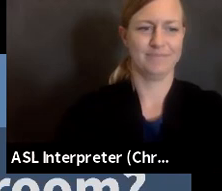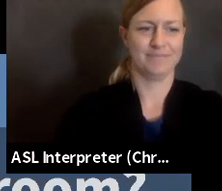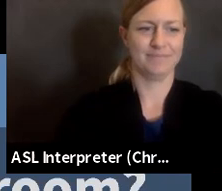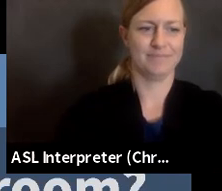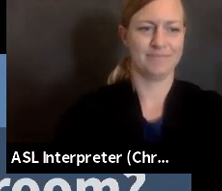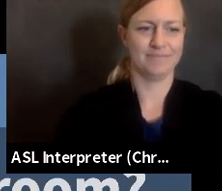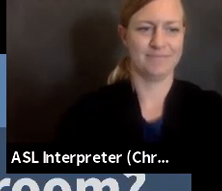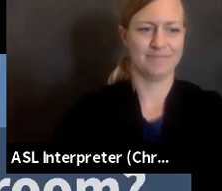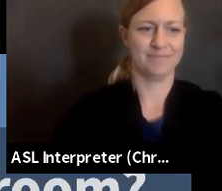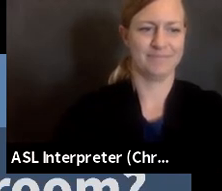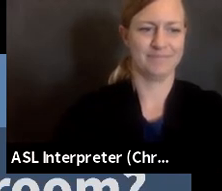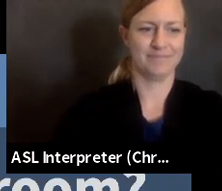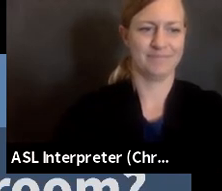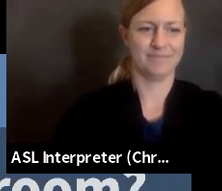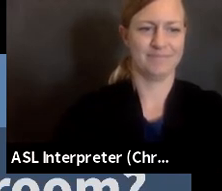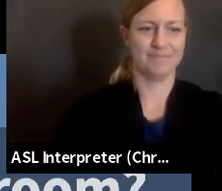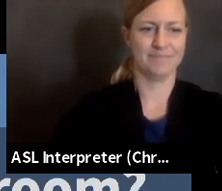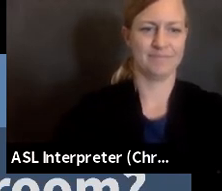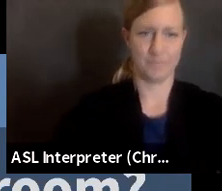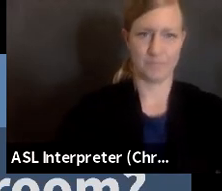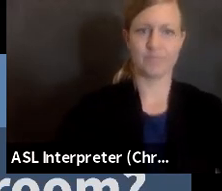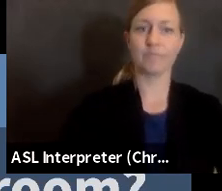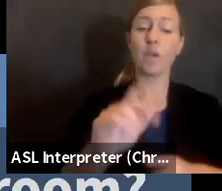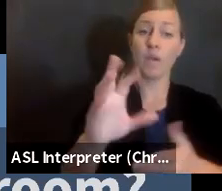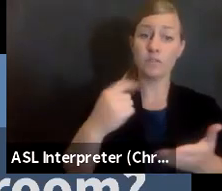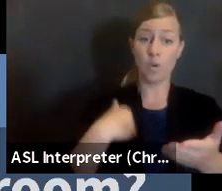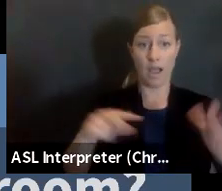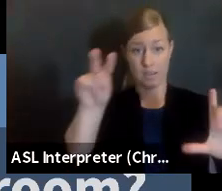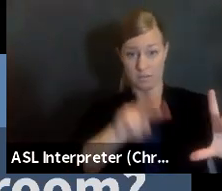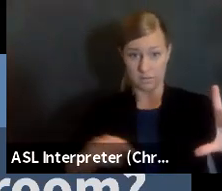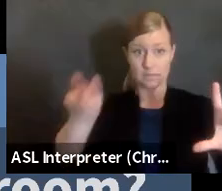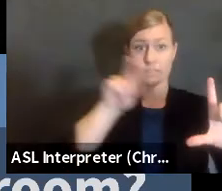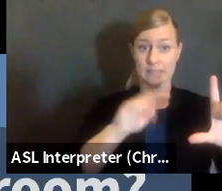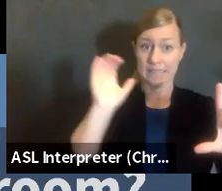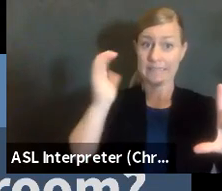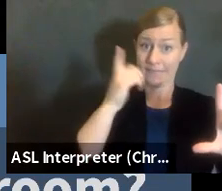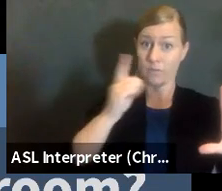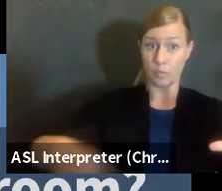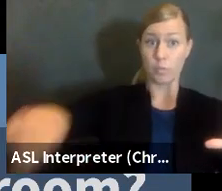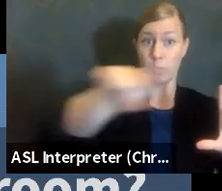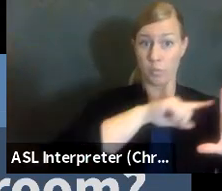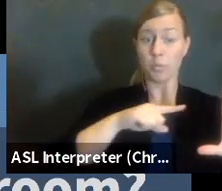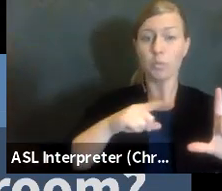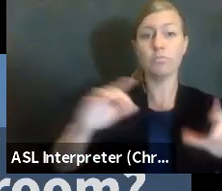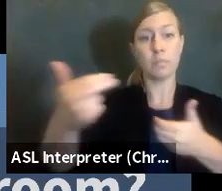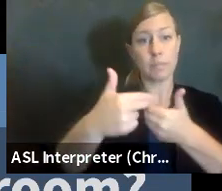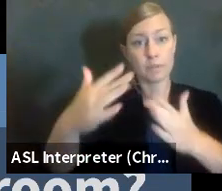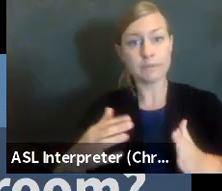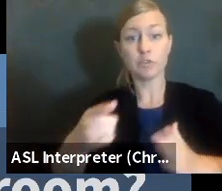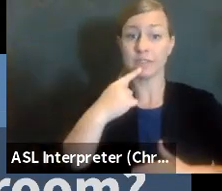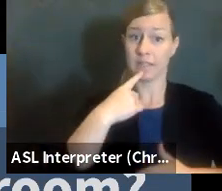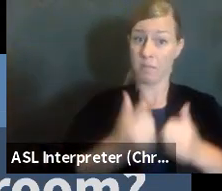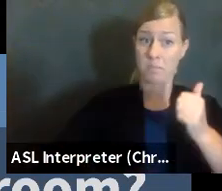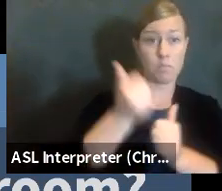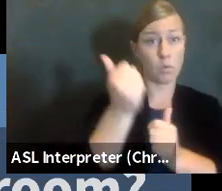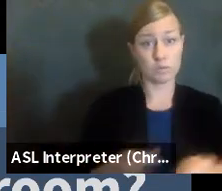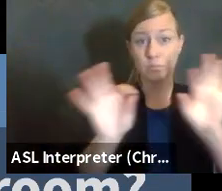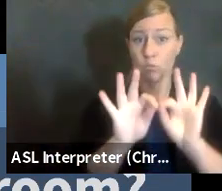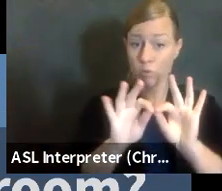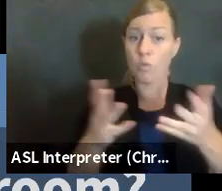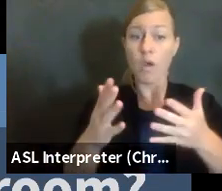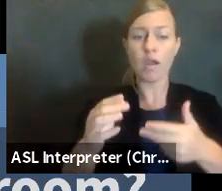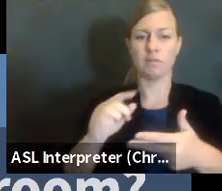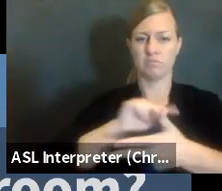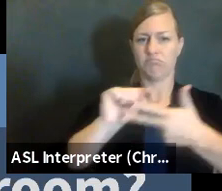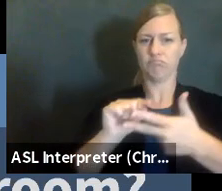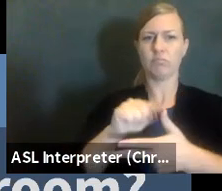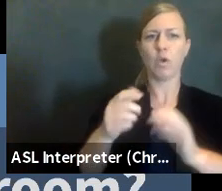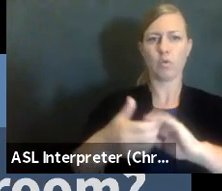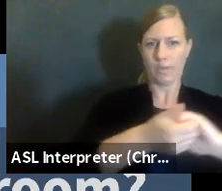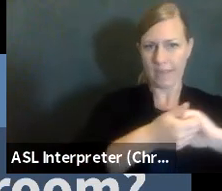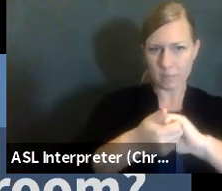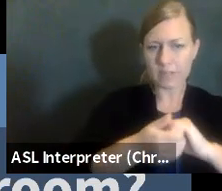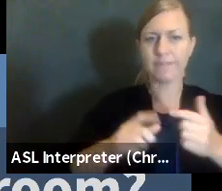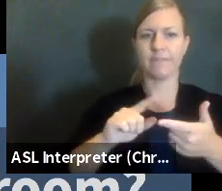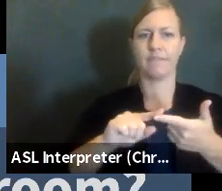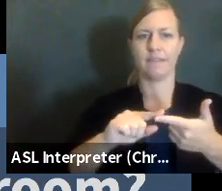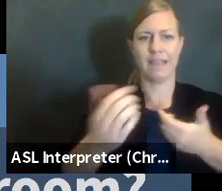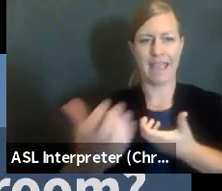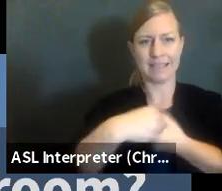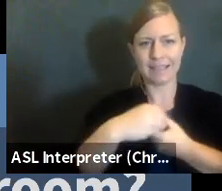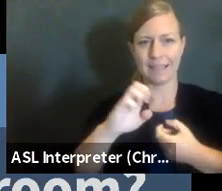ESD 113 - Andrew Hickman: Okay, so for you as participants, the three words that describe your ideal remote learning classroom, if I'm looking at the three biggest, are collaborative engaging interactive.